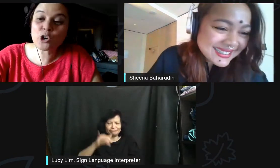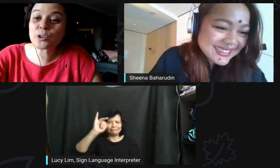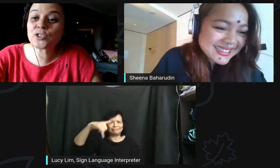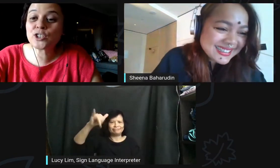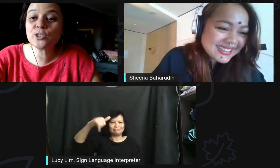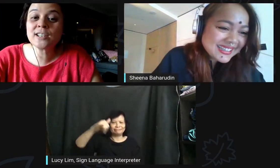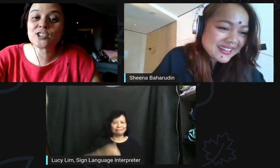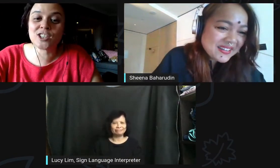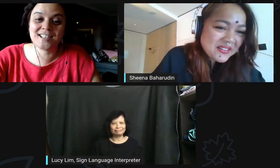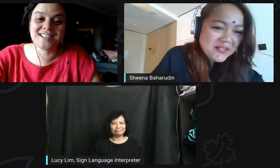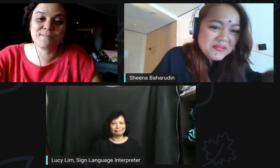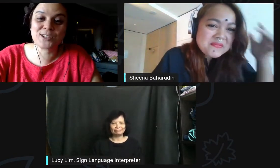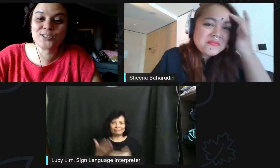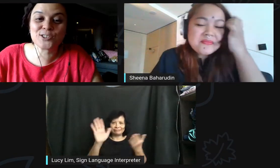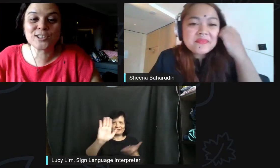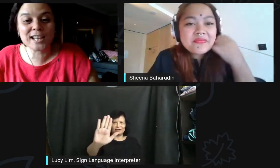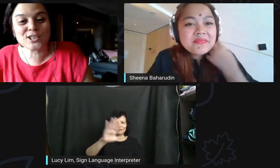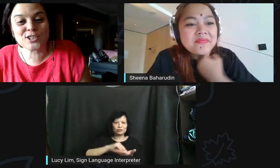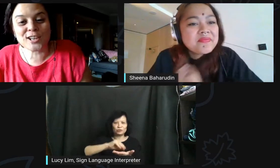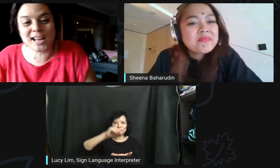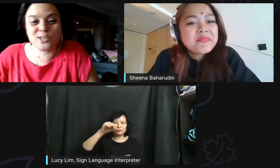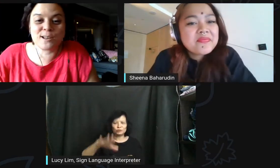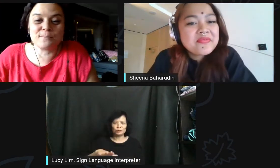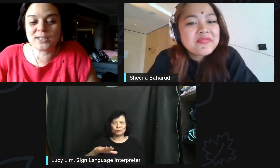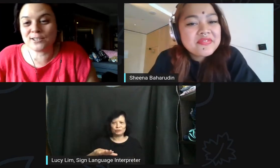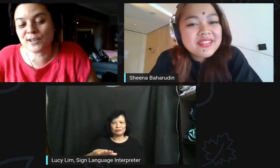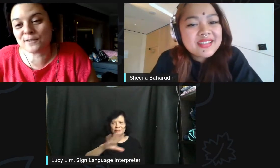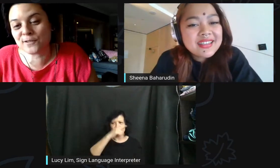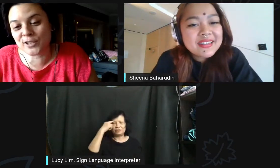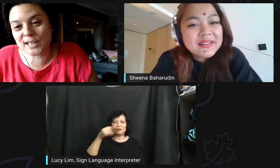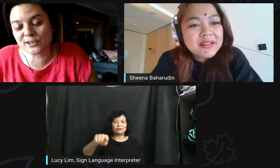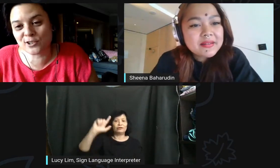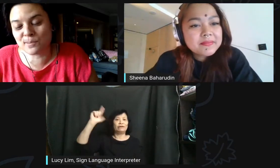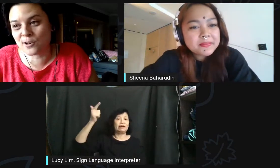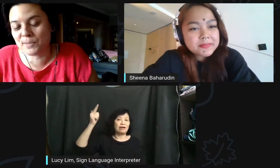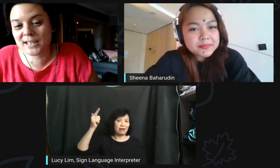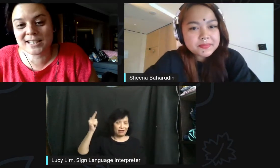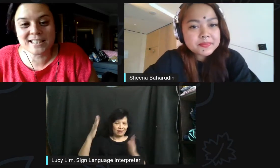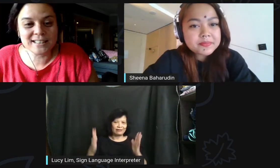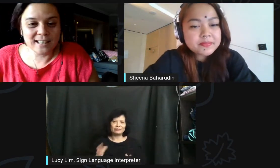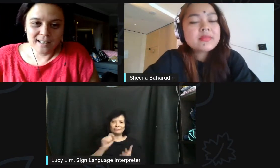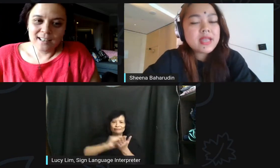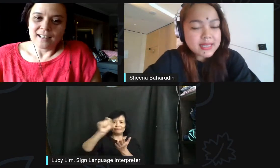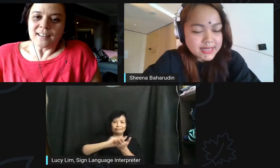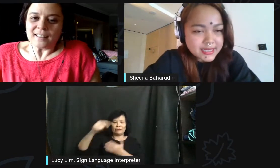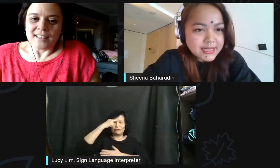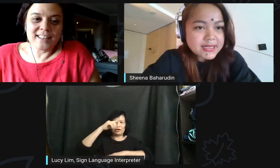Your student, Sheena. Because you are a lecturer at UNMC for the English department. Yes.